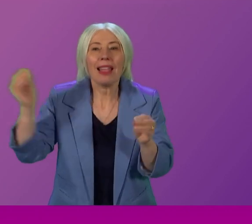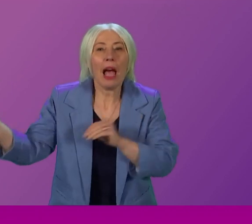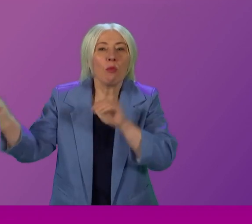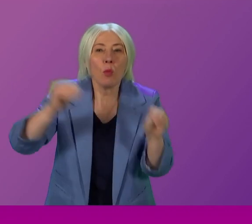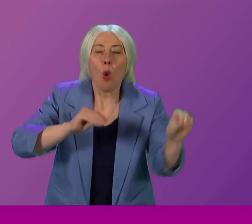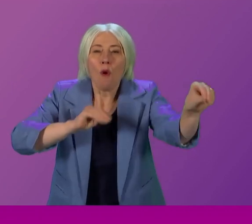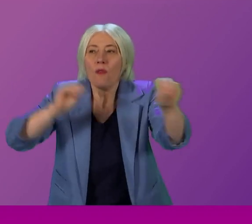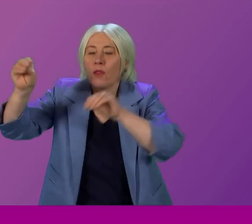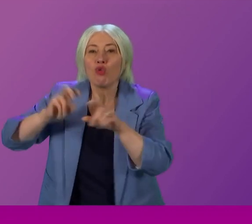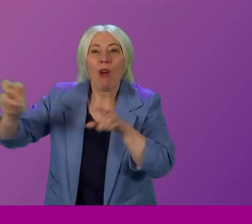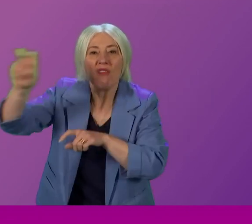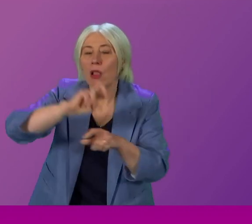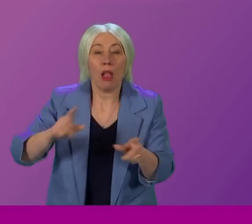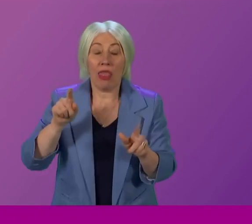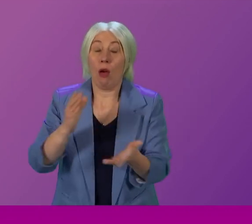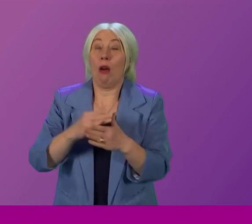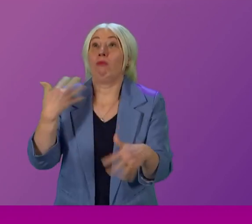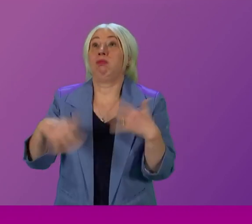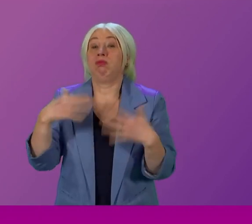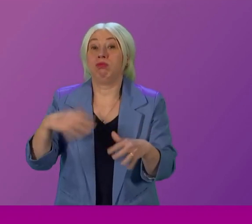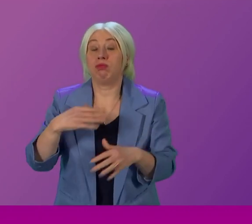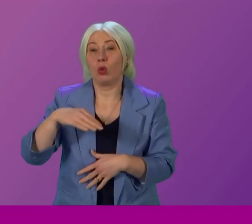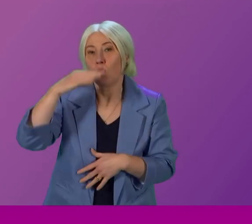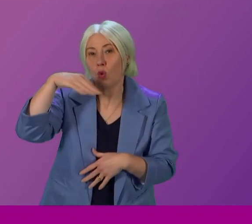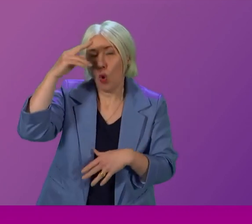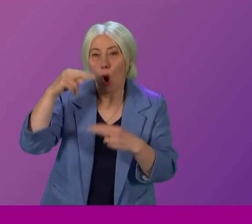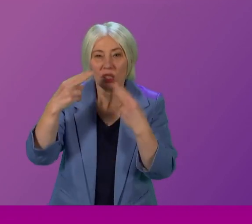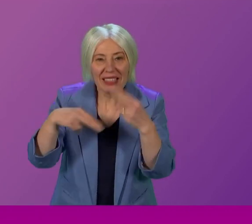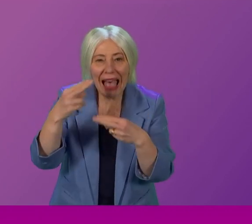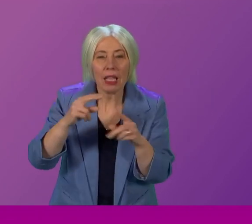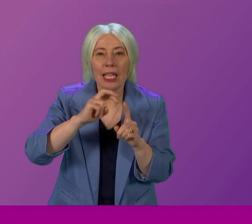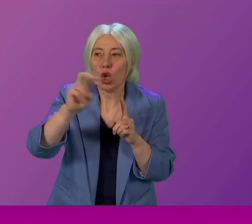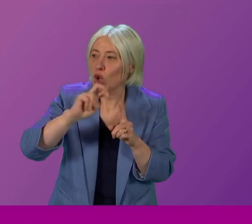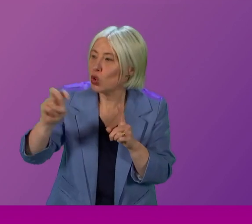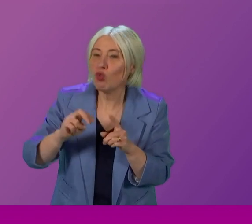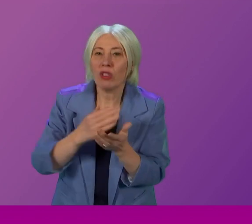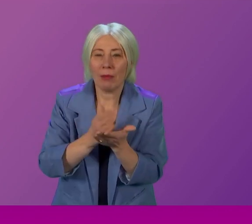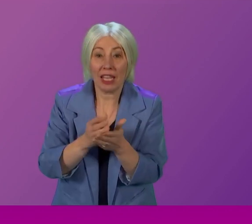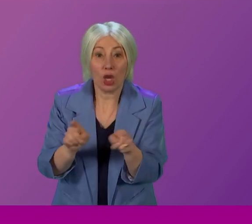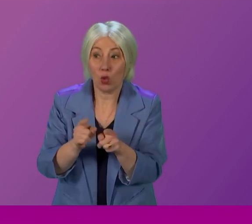harming our hospitality and tourism sectors, for example, as well as the wider economy.